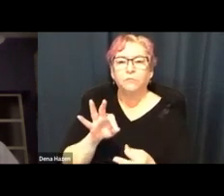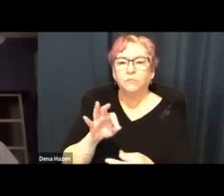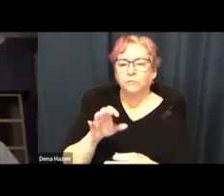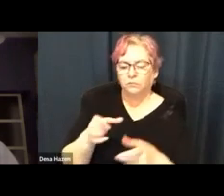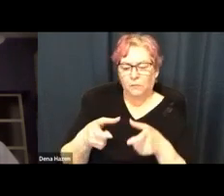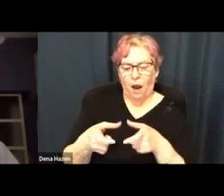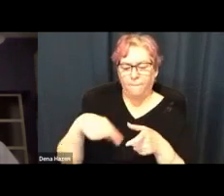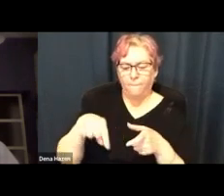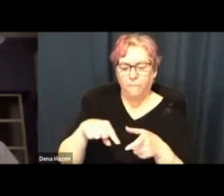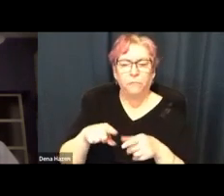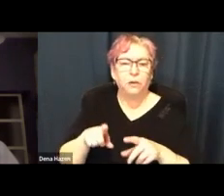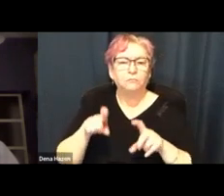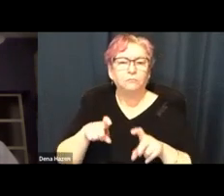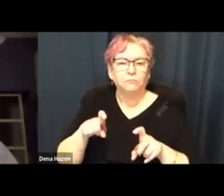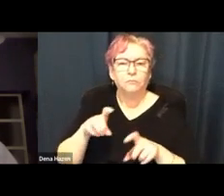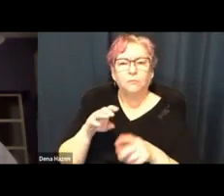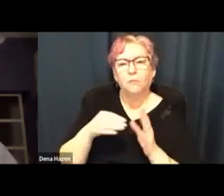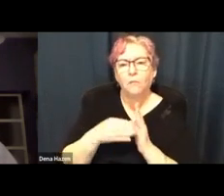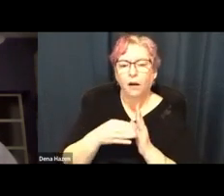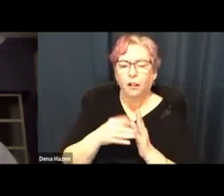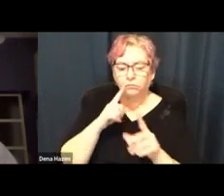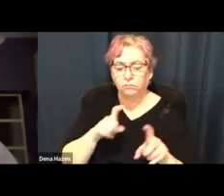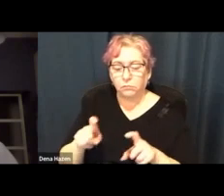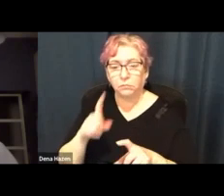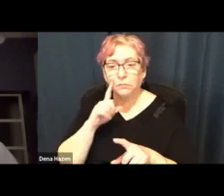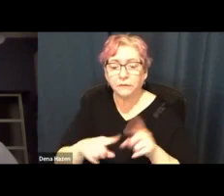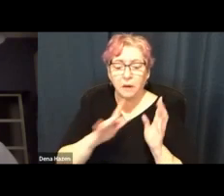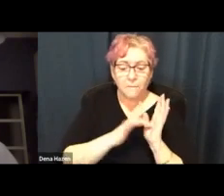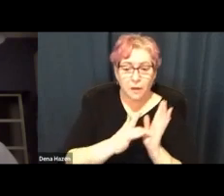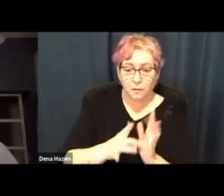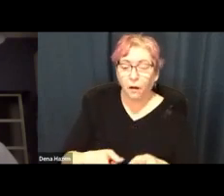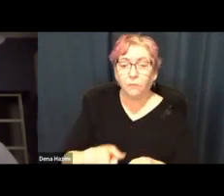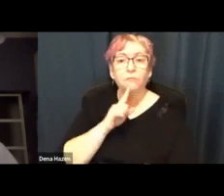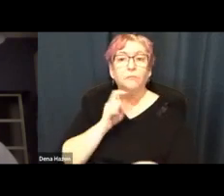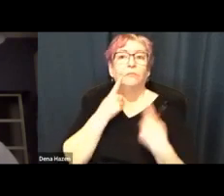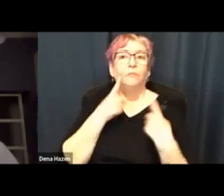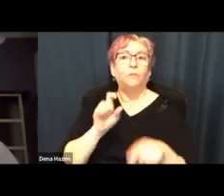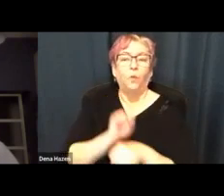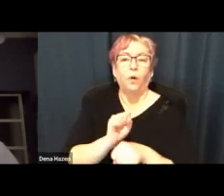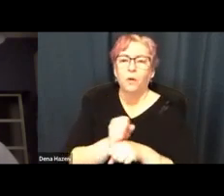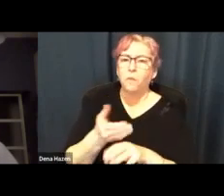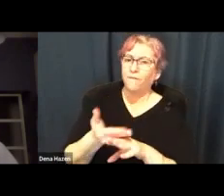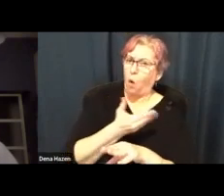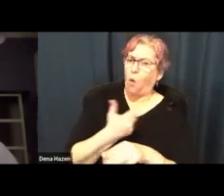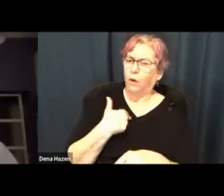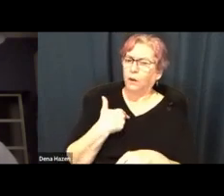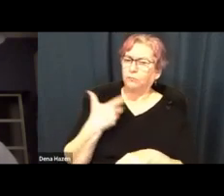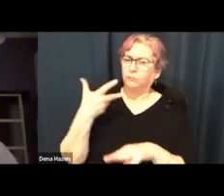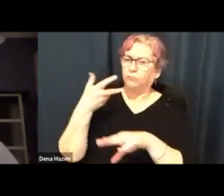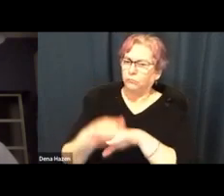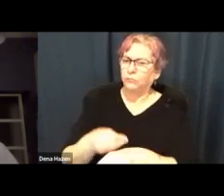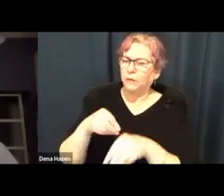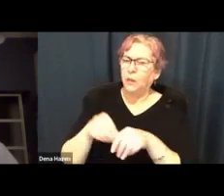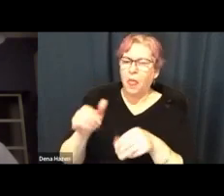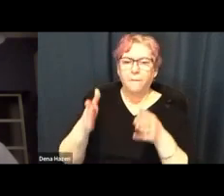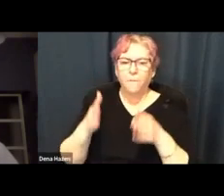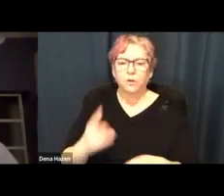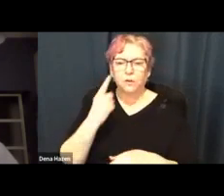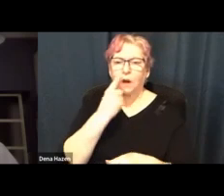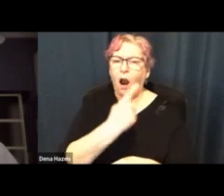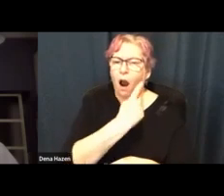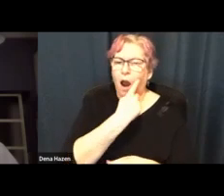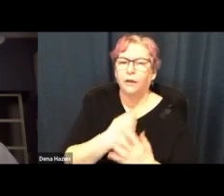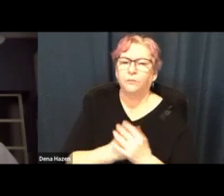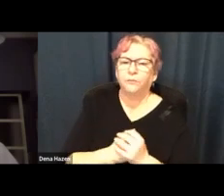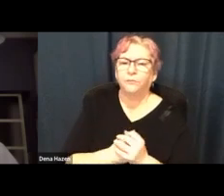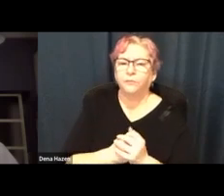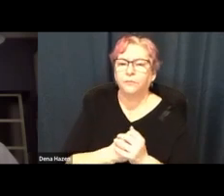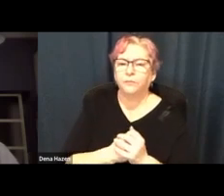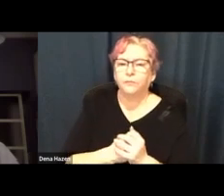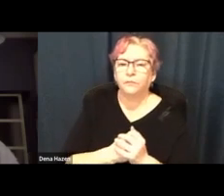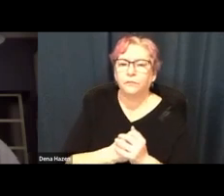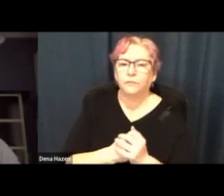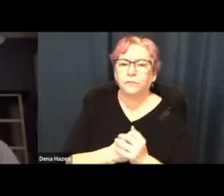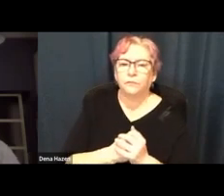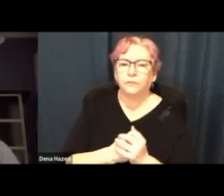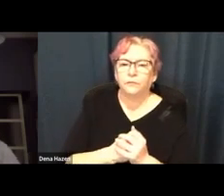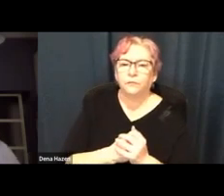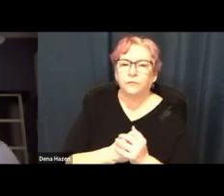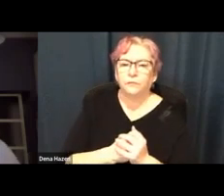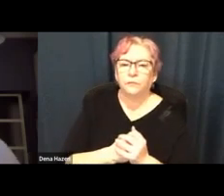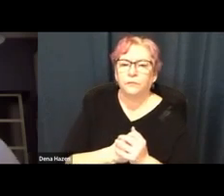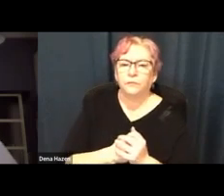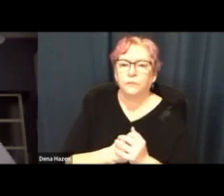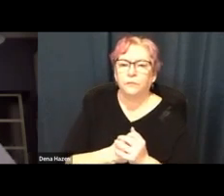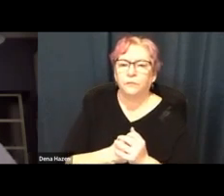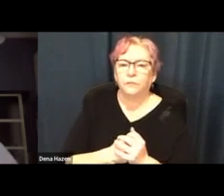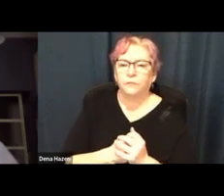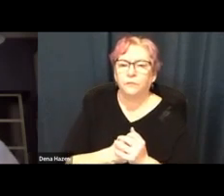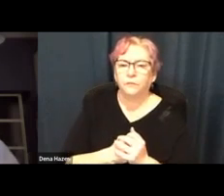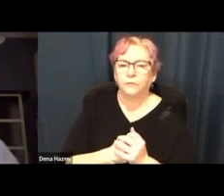medicines and see if we have target engagement even before injecting into somebody's eye.